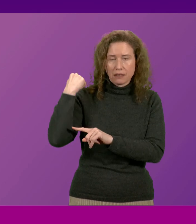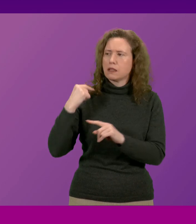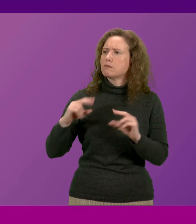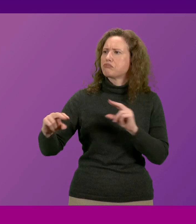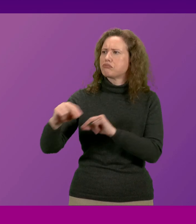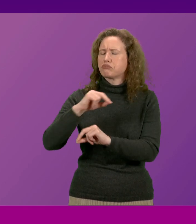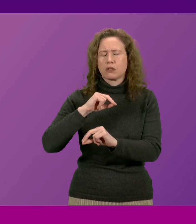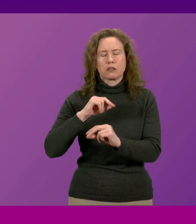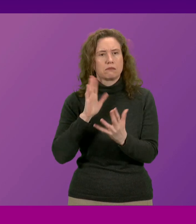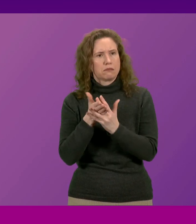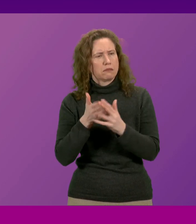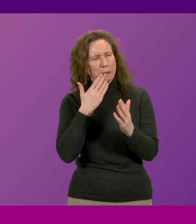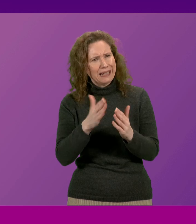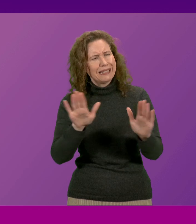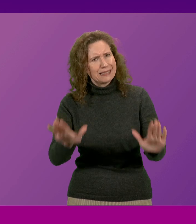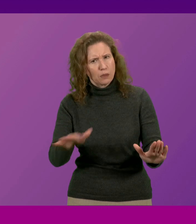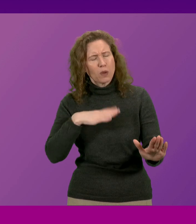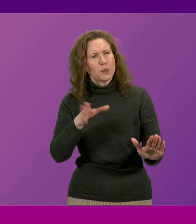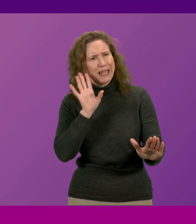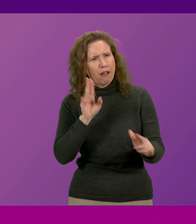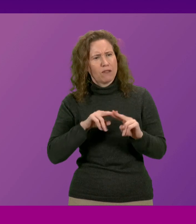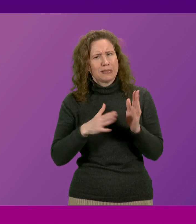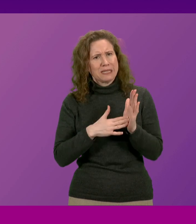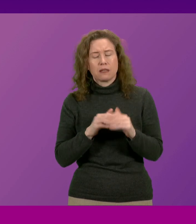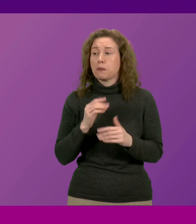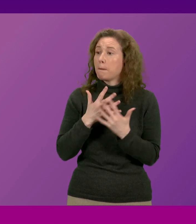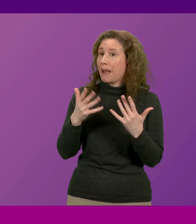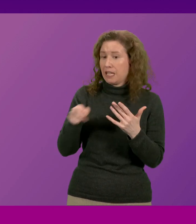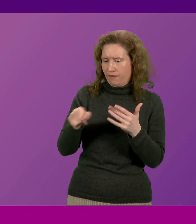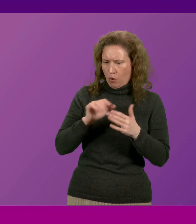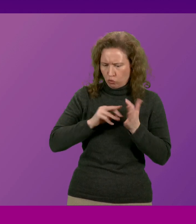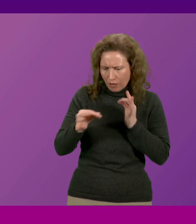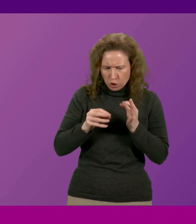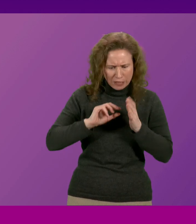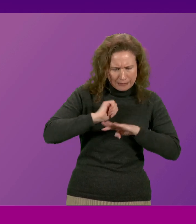Let us hear the First Minister. Many of those measures were put in place by me as education